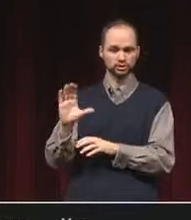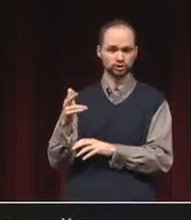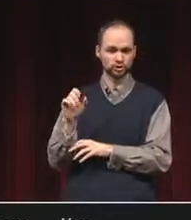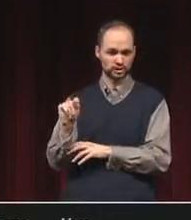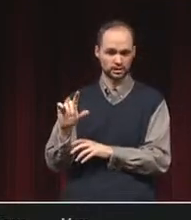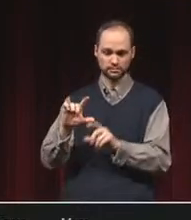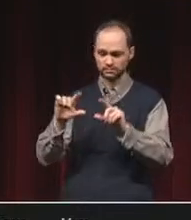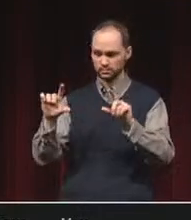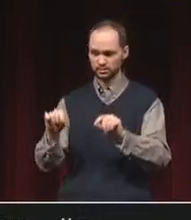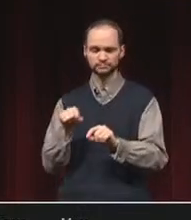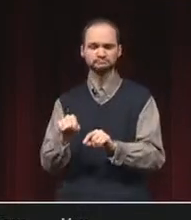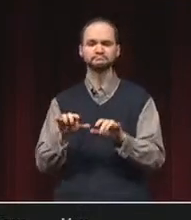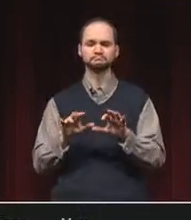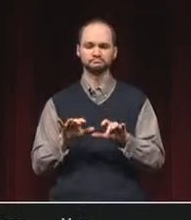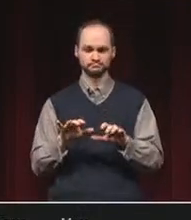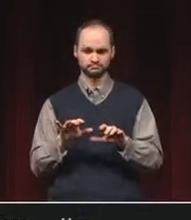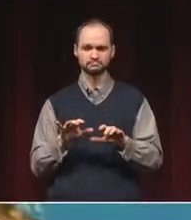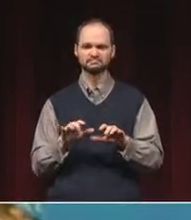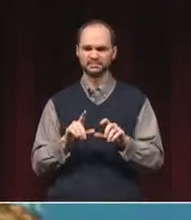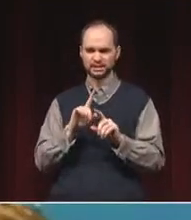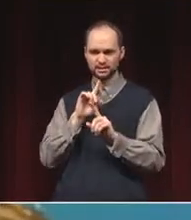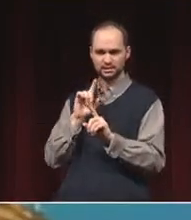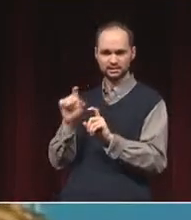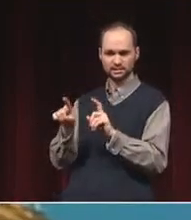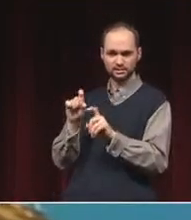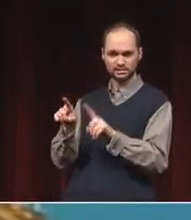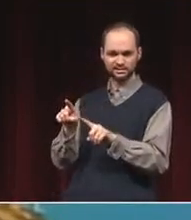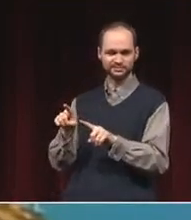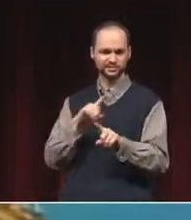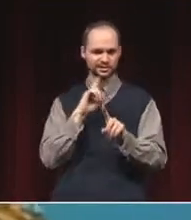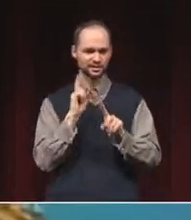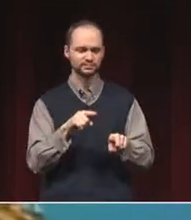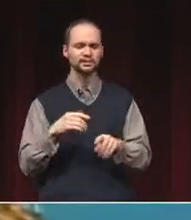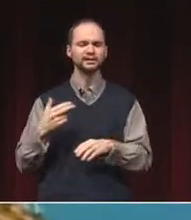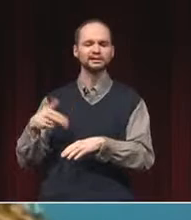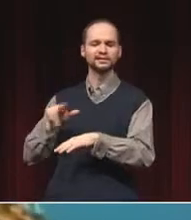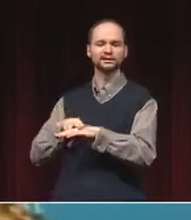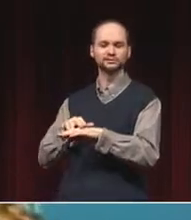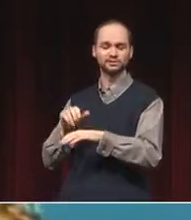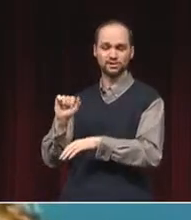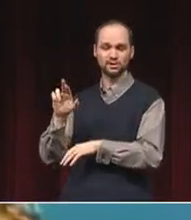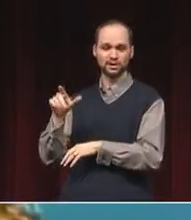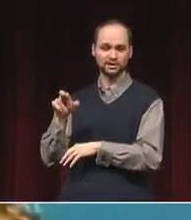staff member who is monitoring it and let us know where you're watching from this morning.